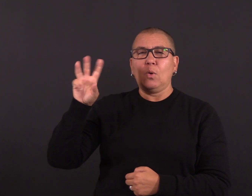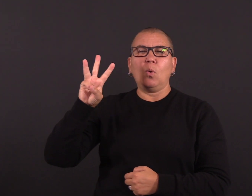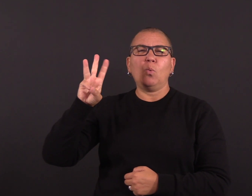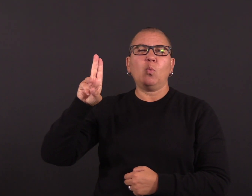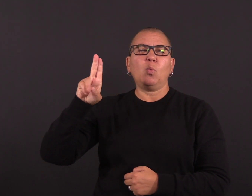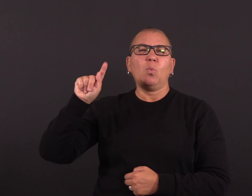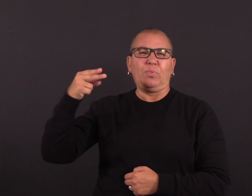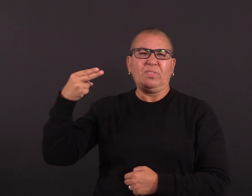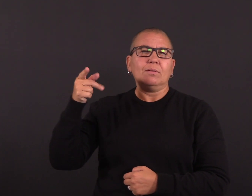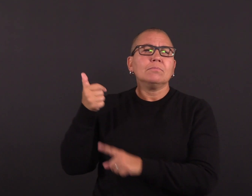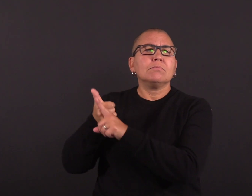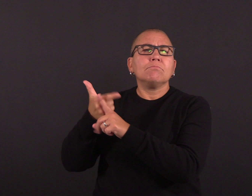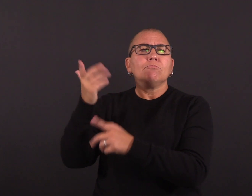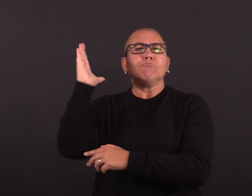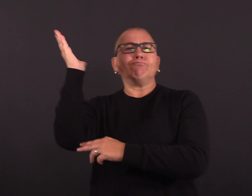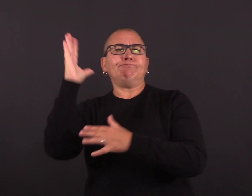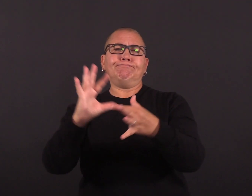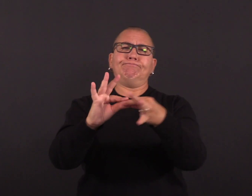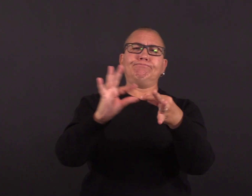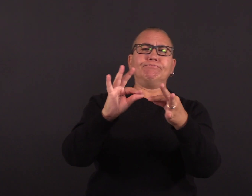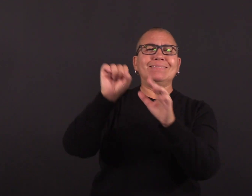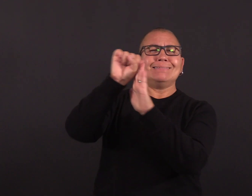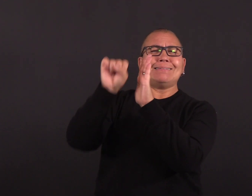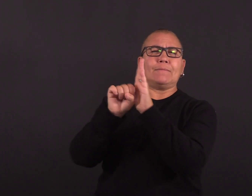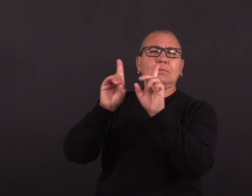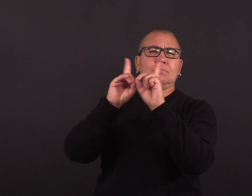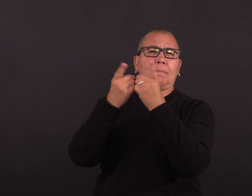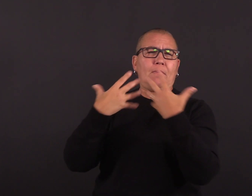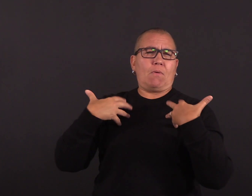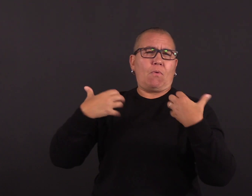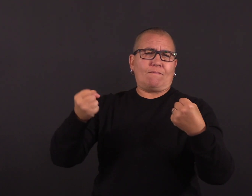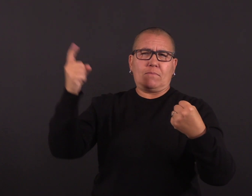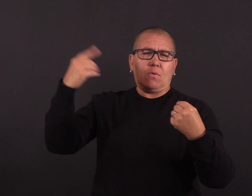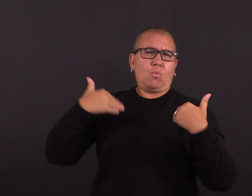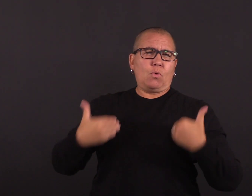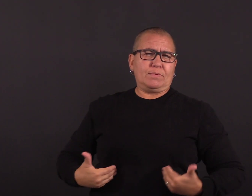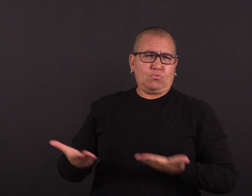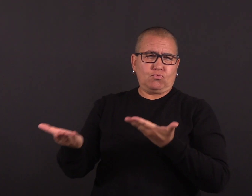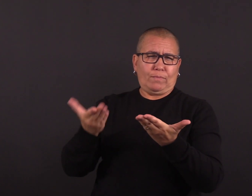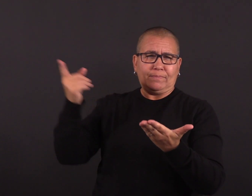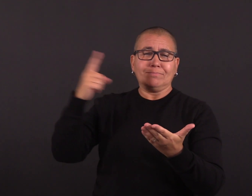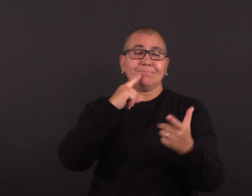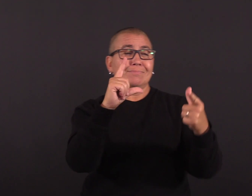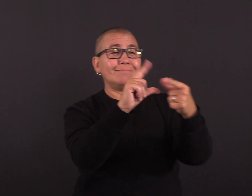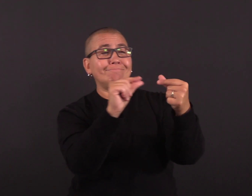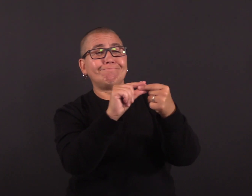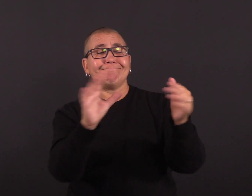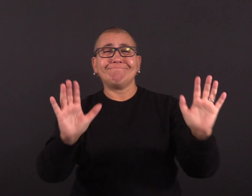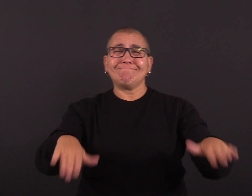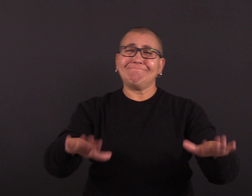compare whether new variants are to blame for shifts in reported symptoms from the virus.